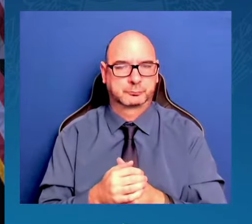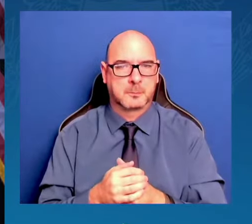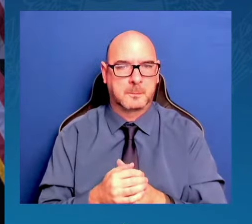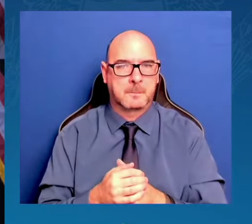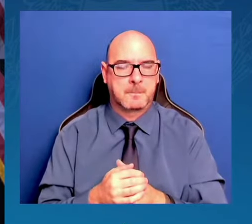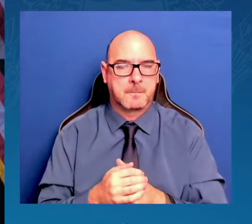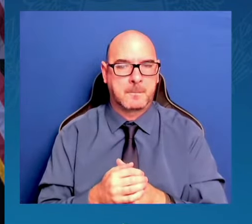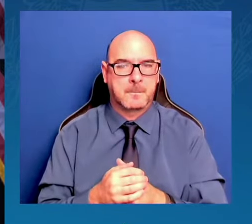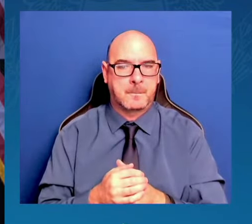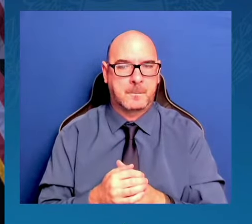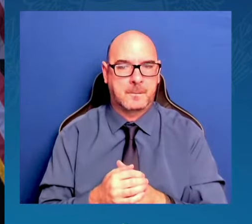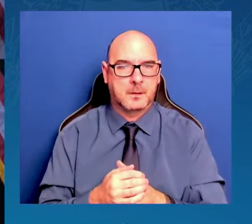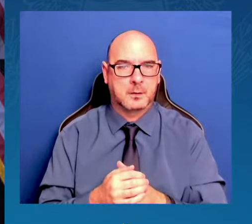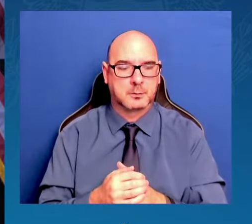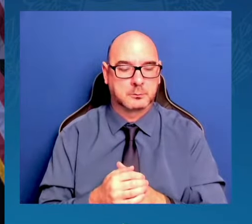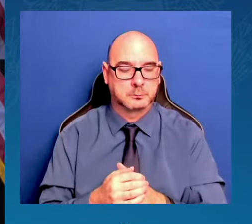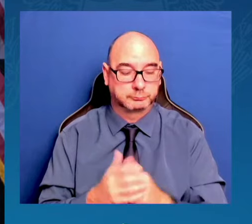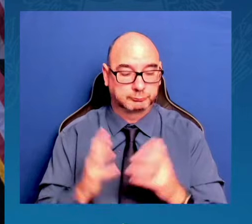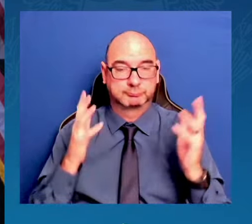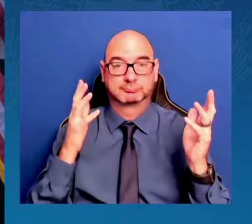Audience Member: Thank you for coming! The Vice President: I'm glad to be with you.